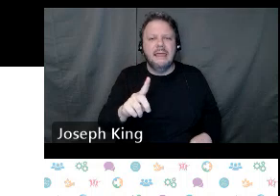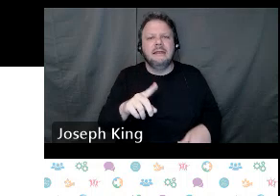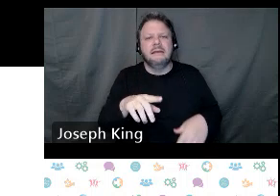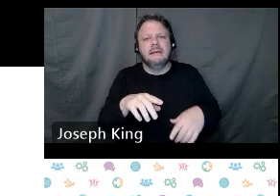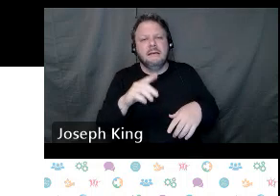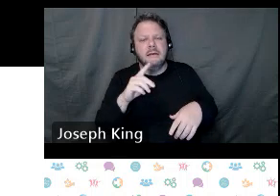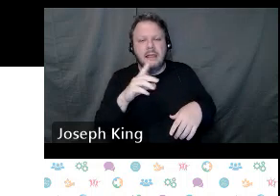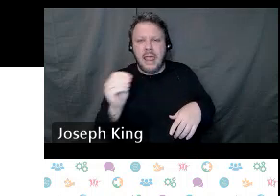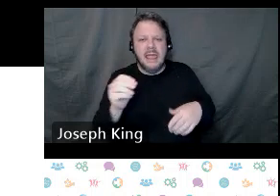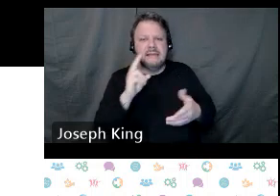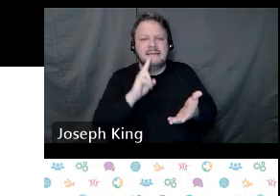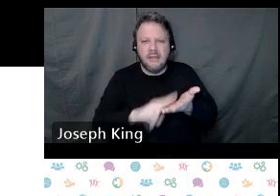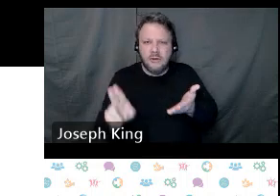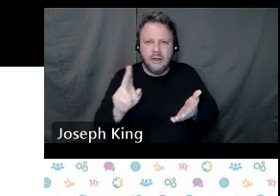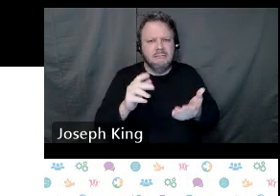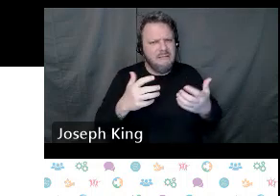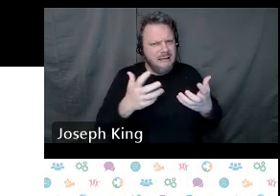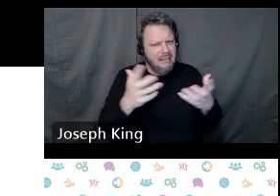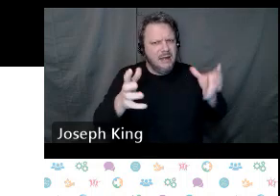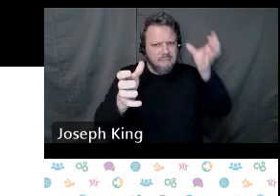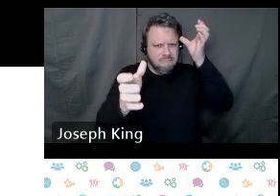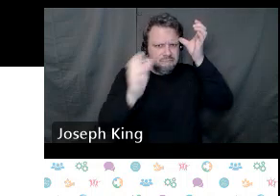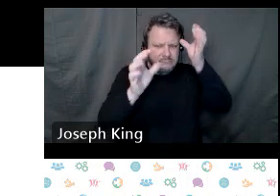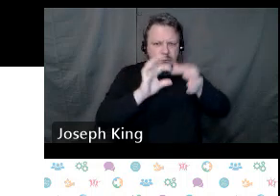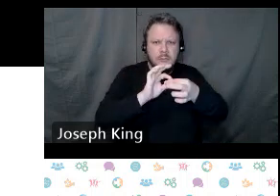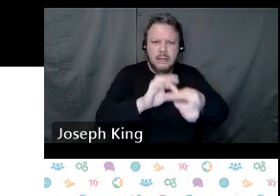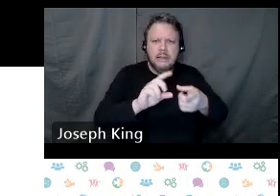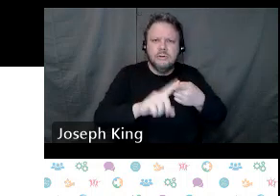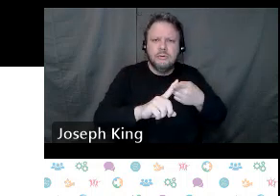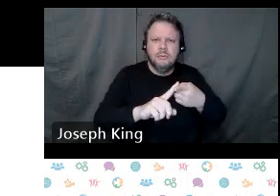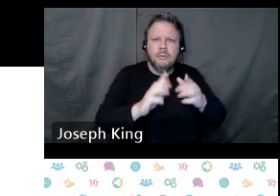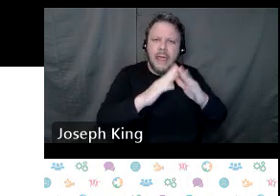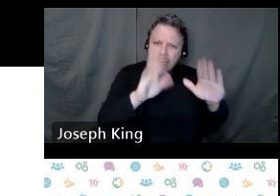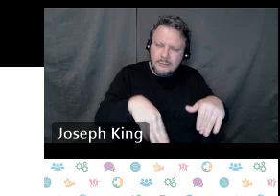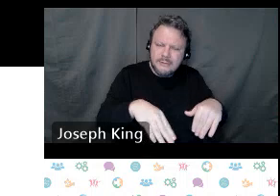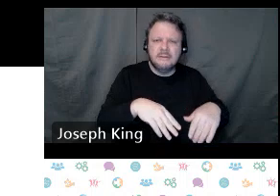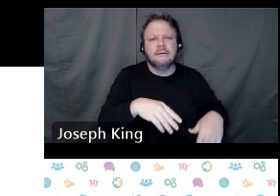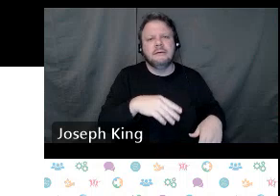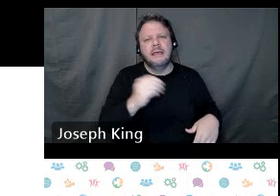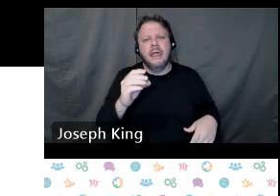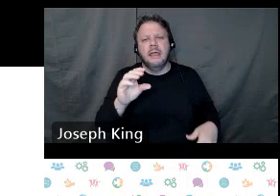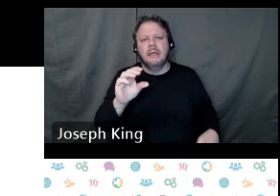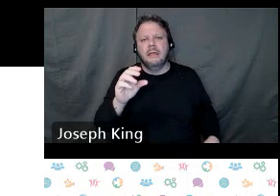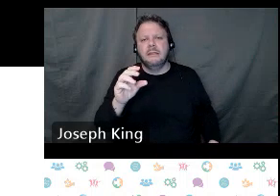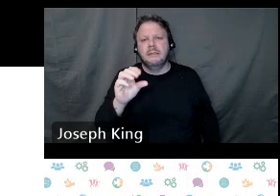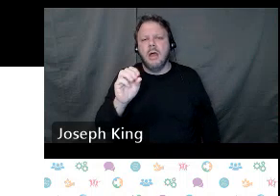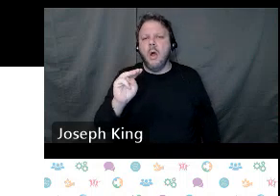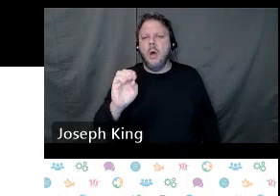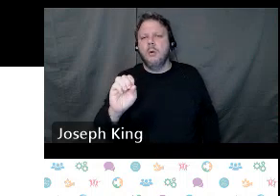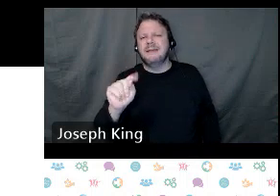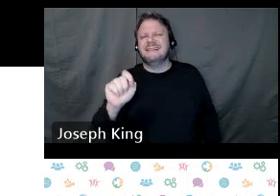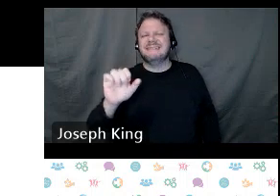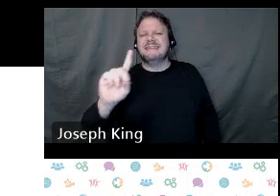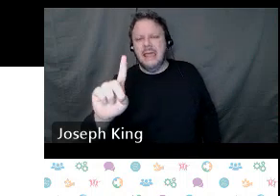and he has a lot of knowledge about. Housing and the Olmsted settlement agreement.